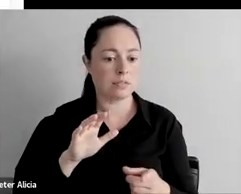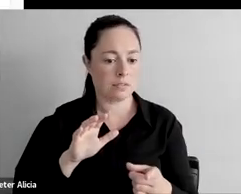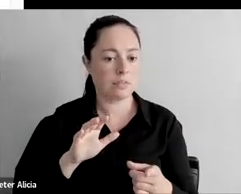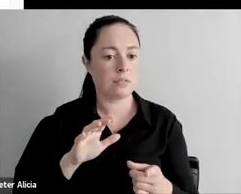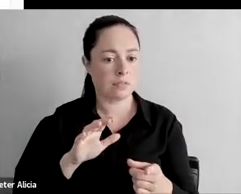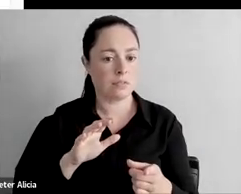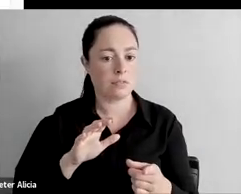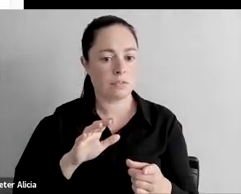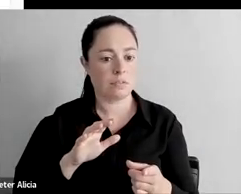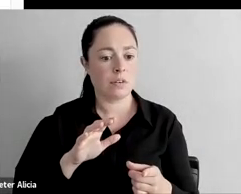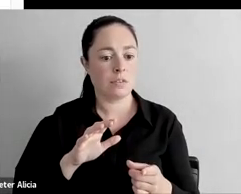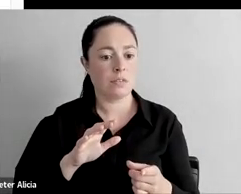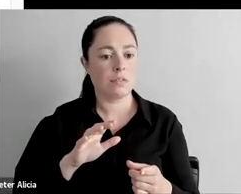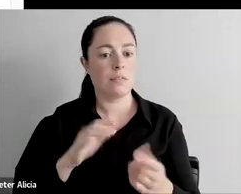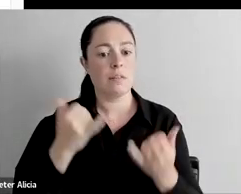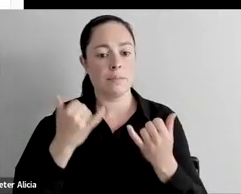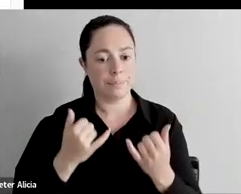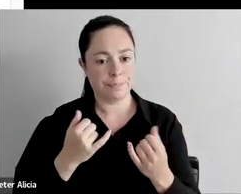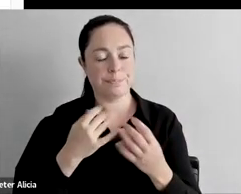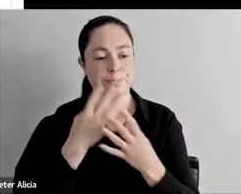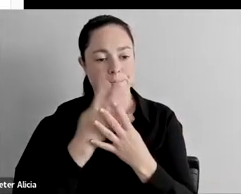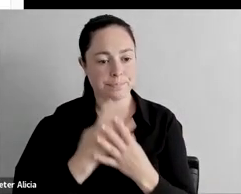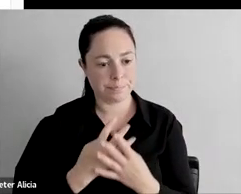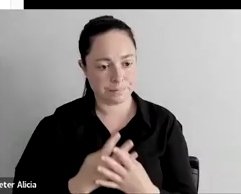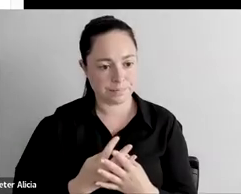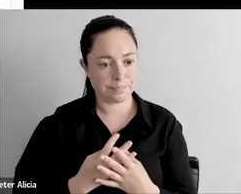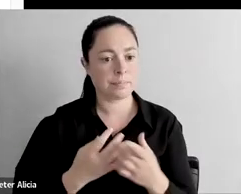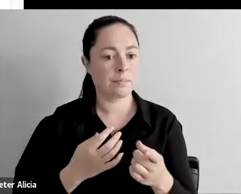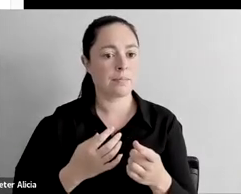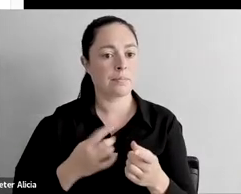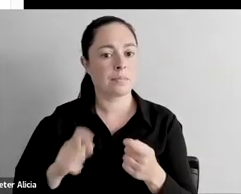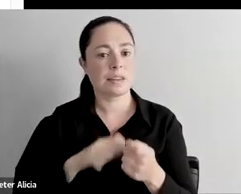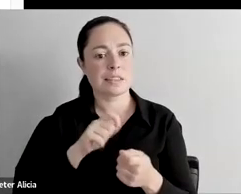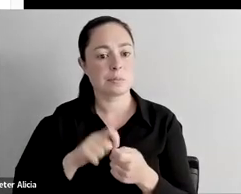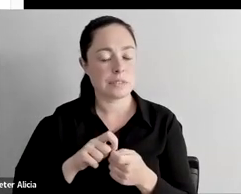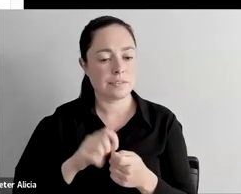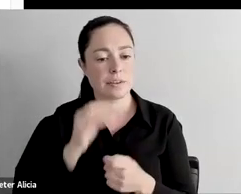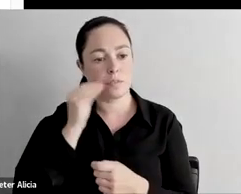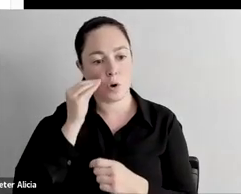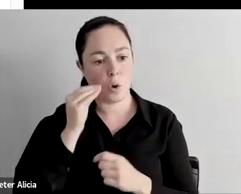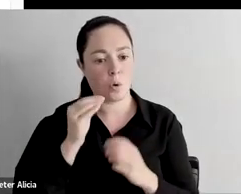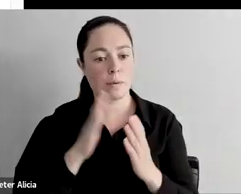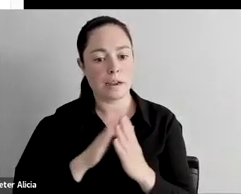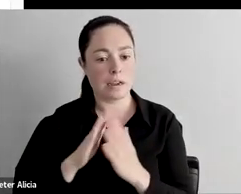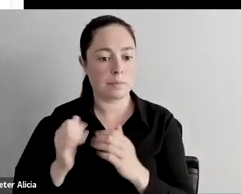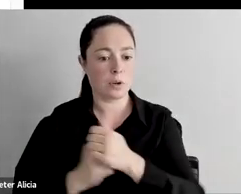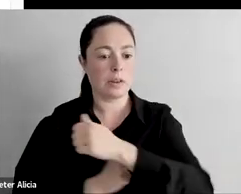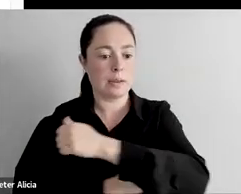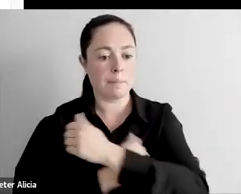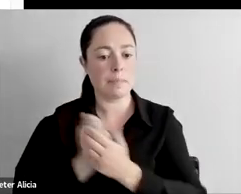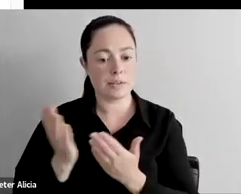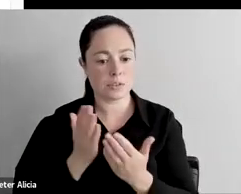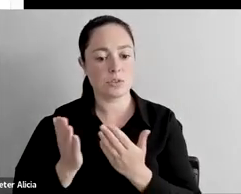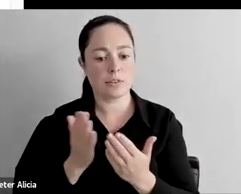And since we're particularly interested in home and community-based services in this scenario,